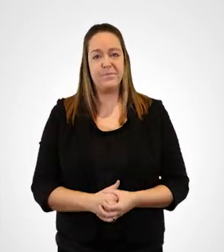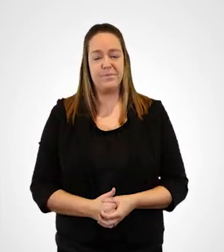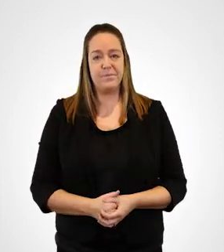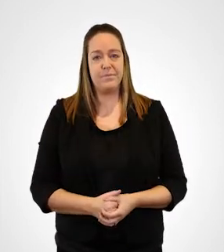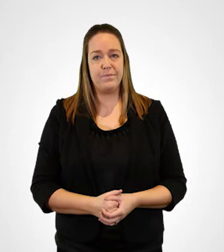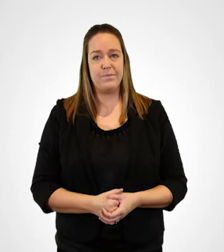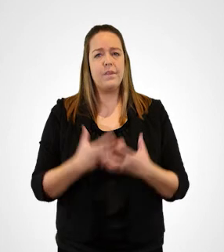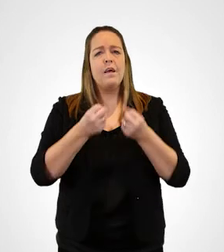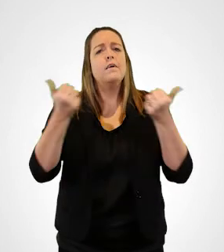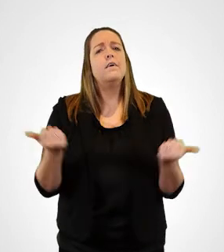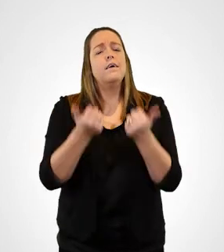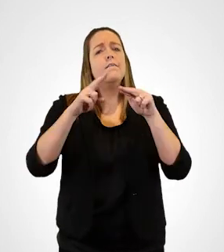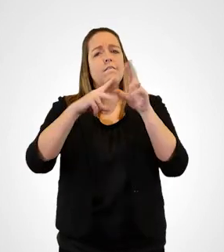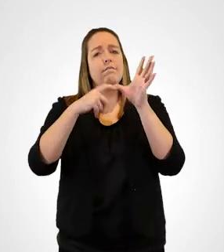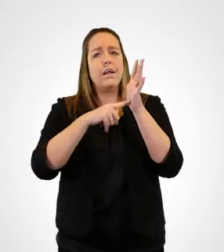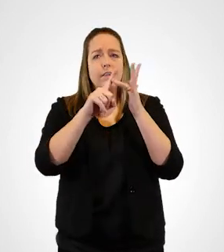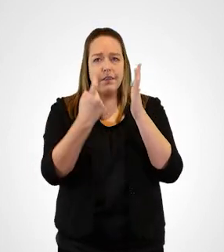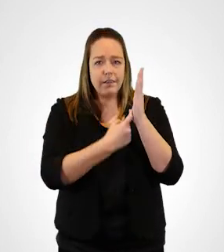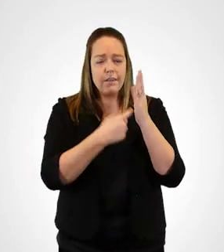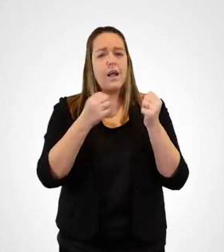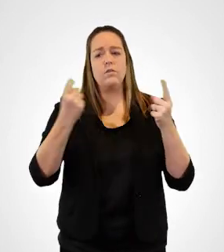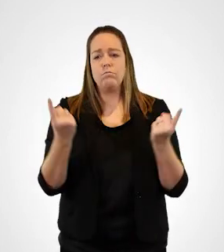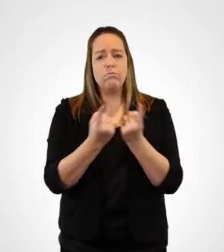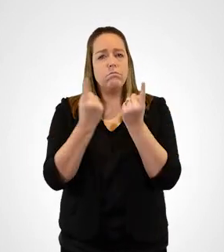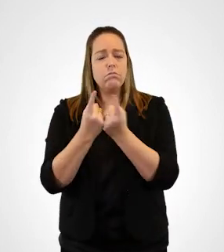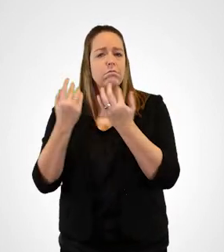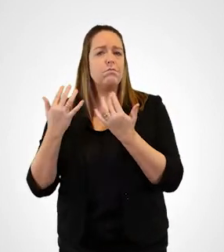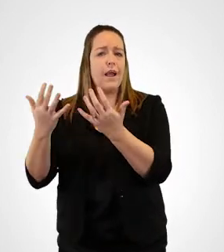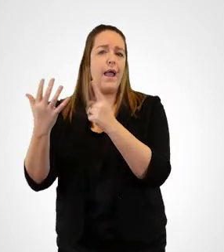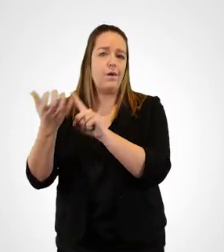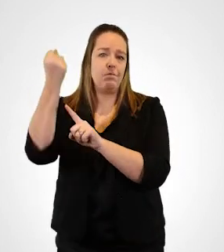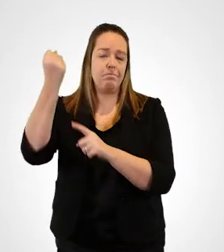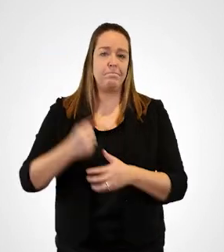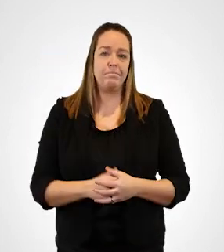We have a number of factors, we have a number of outcomes.